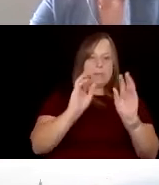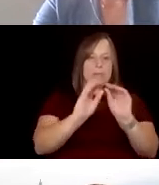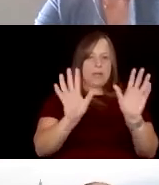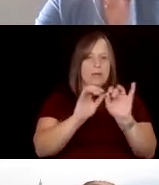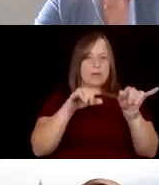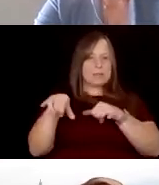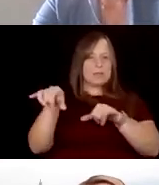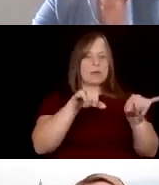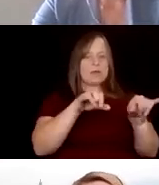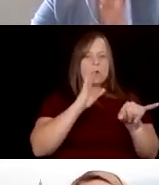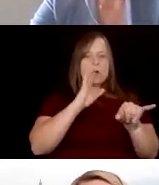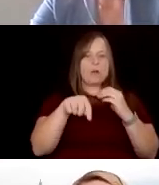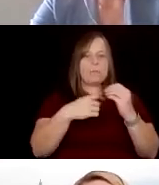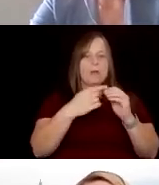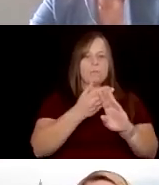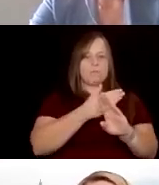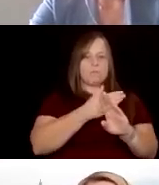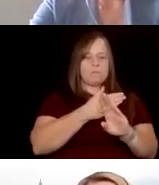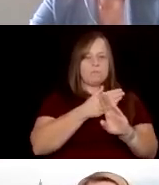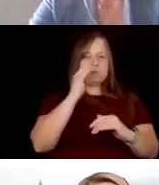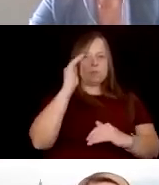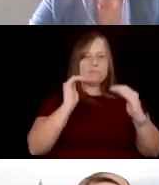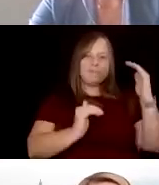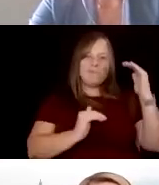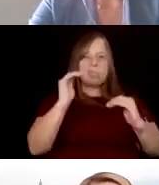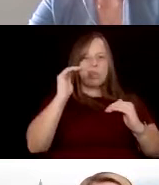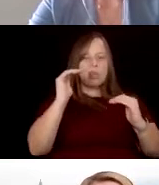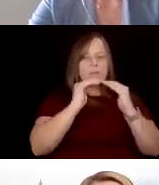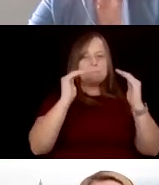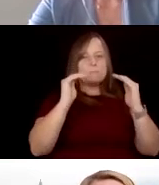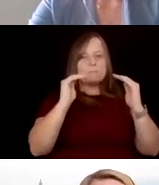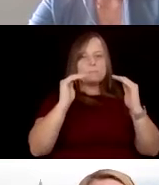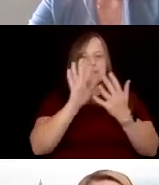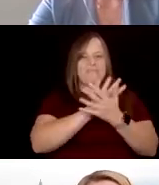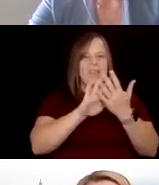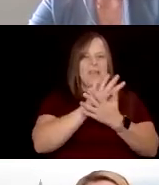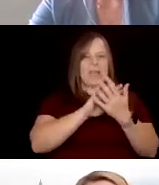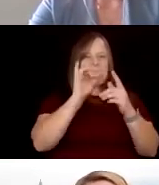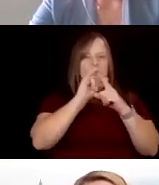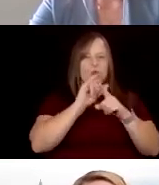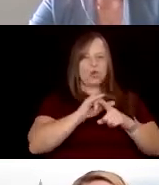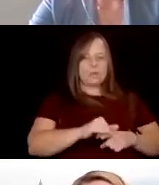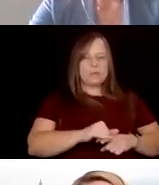I talked earlier about inequity, injustice. These are very vague terms. So it kind of sought to clarify what does inequity mean?